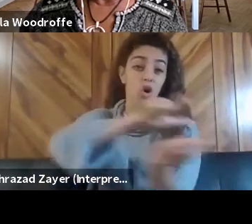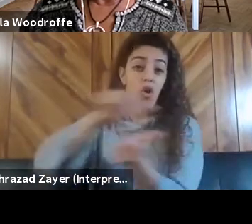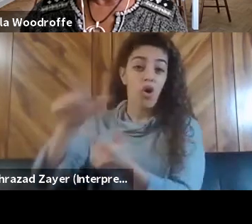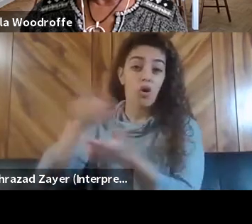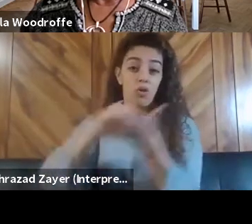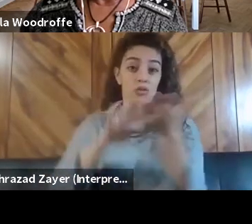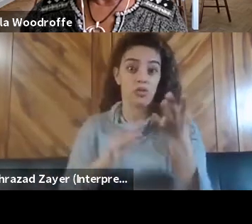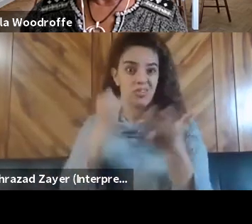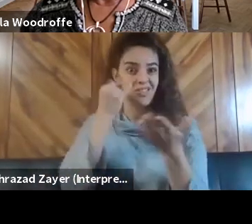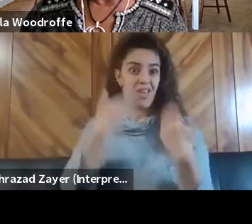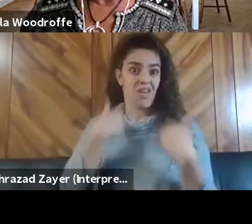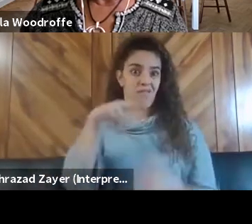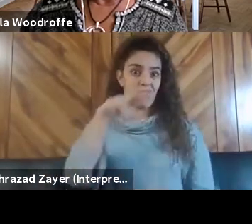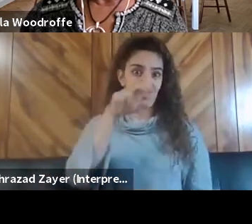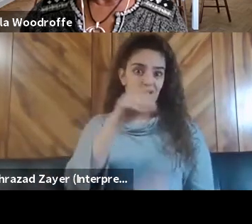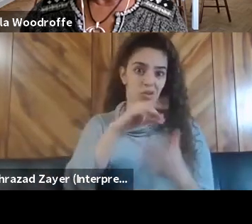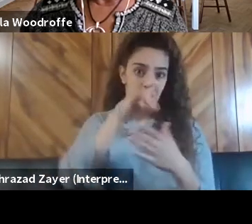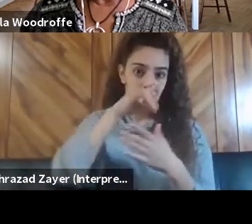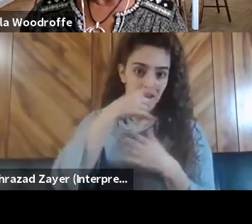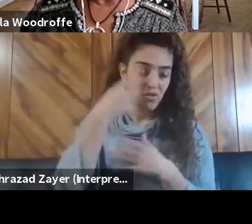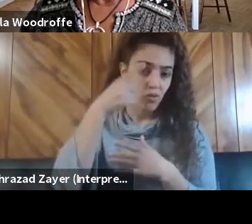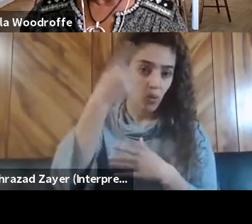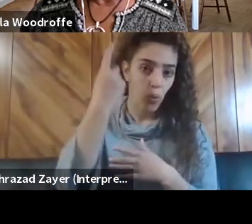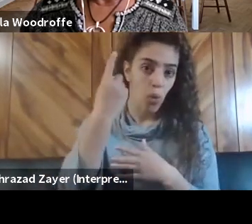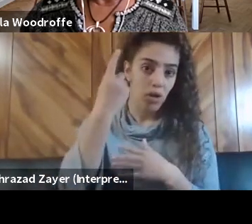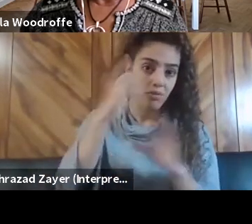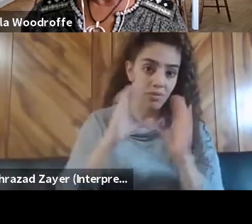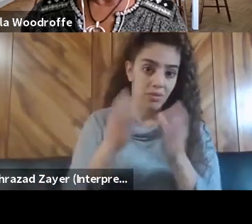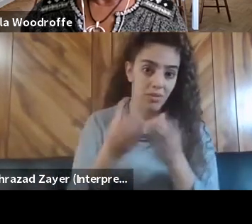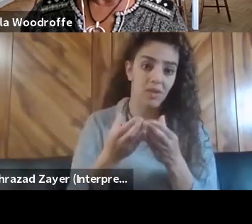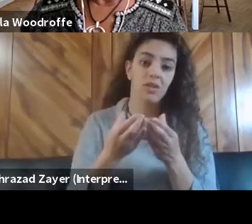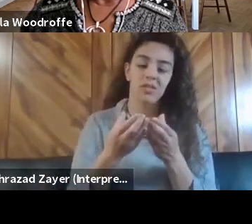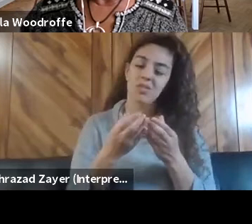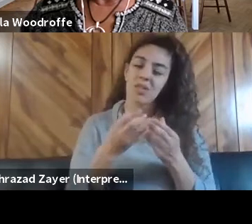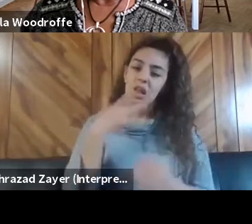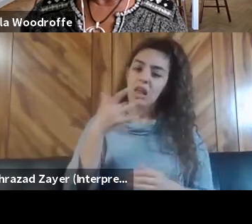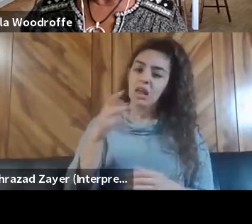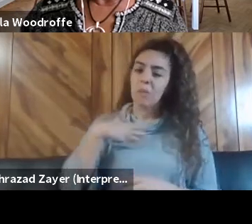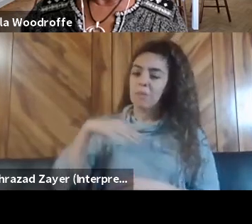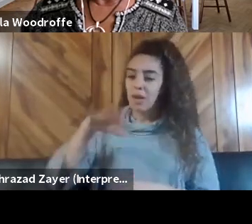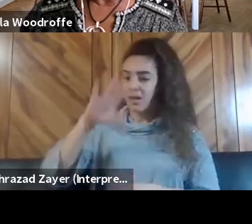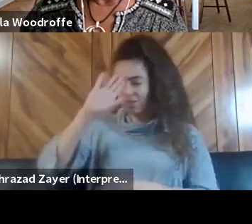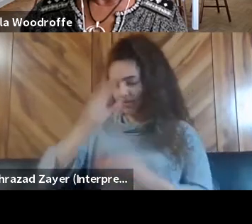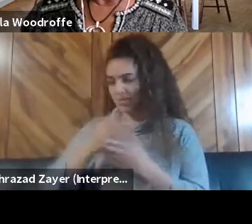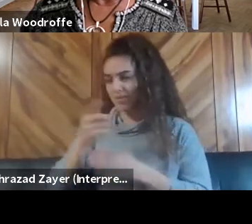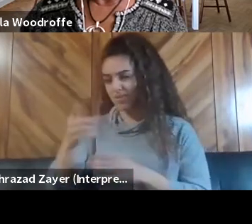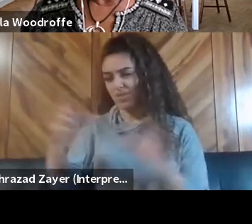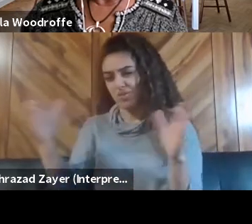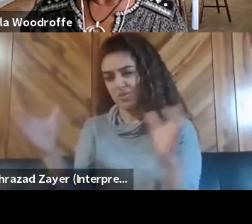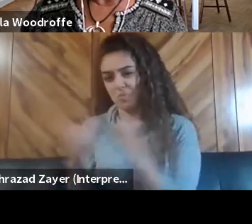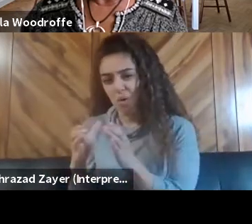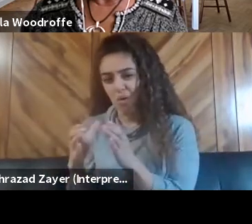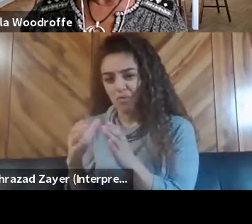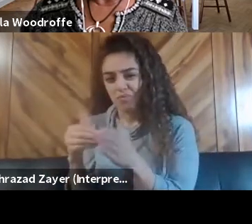in it. Now, luckily, you know, in his class, he was in a smaller classes, but still, you know, you're gonna underestimate